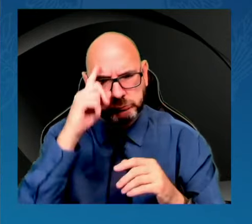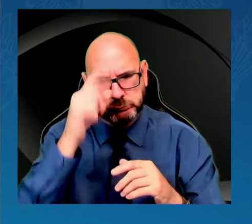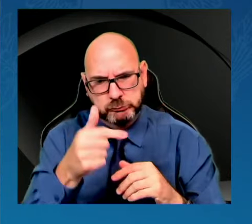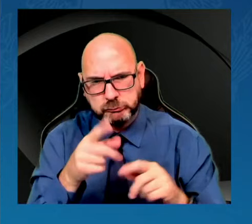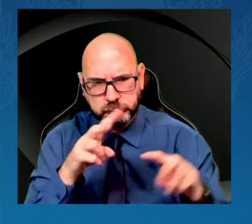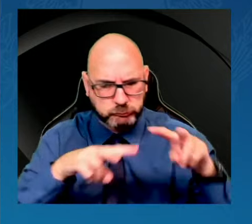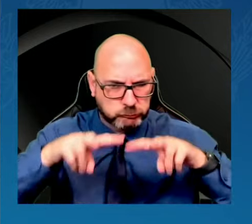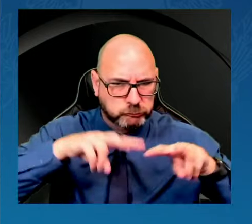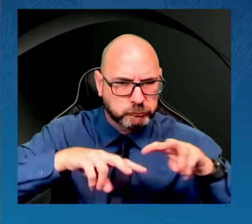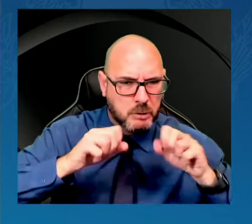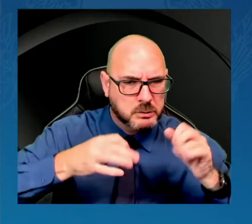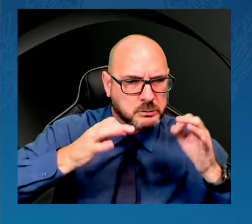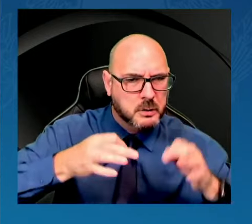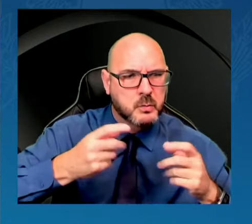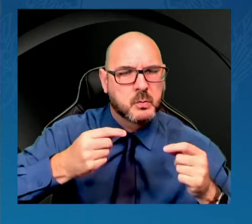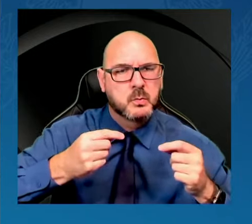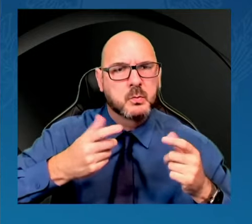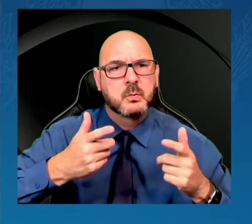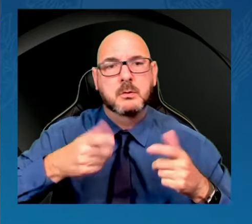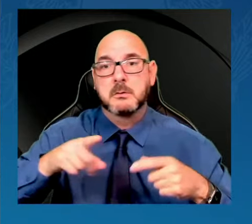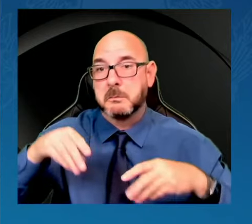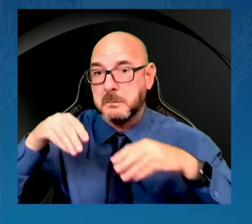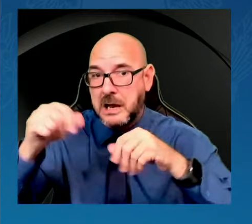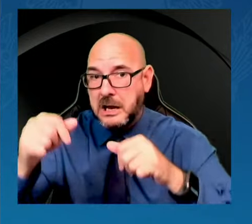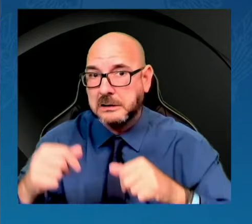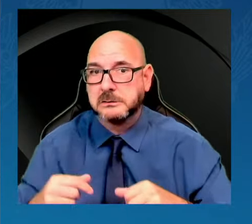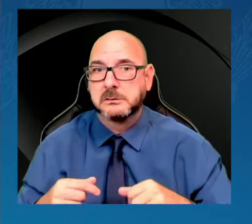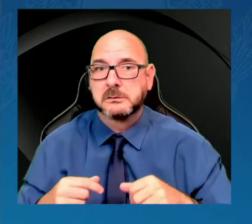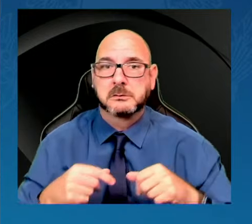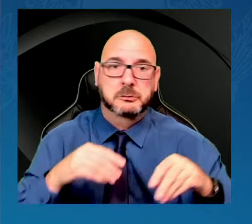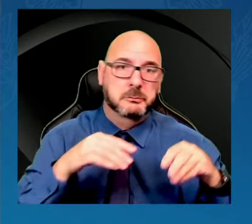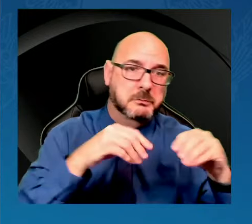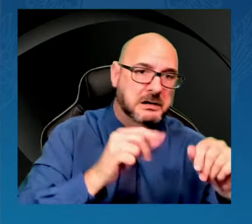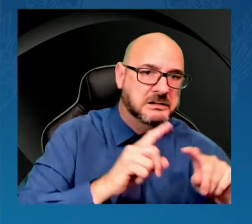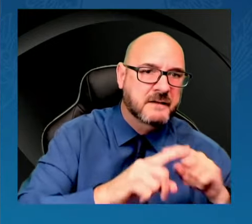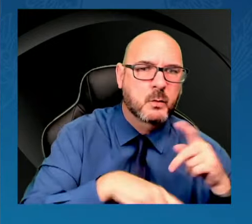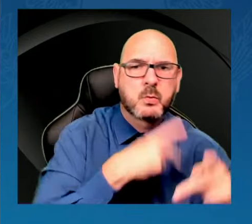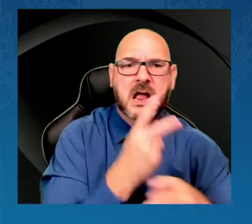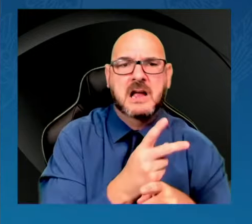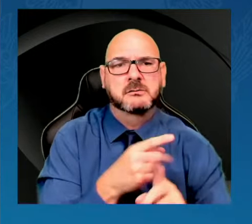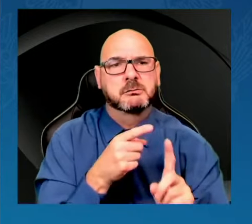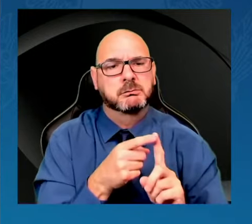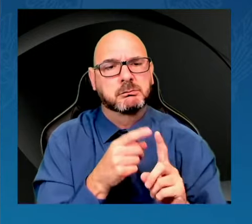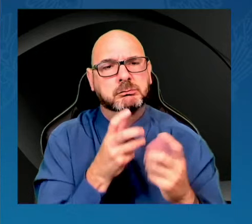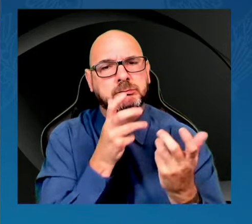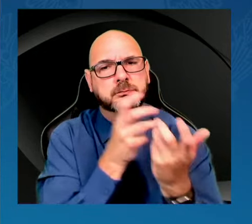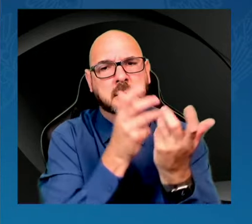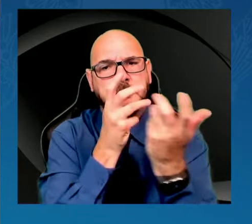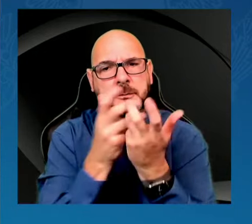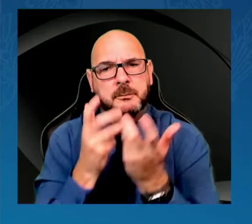and what kind of crops to plant. Right? This -- so, again, these things are all connected